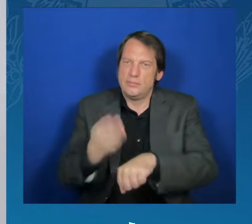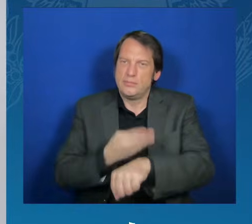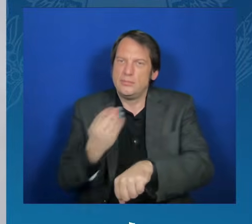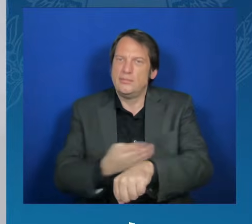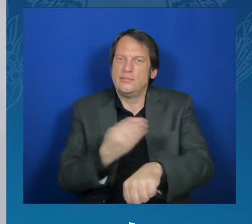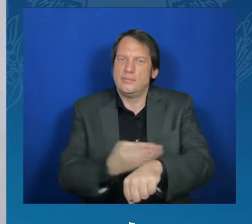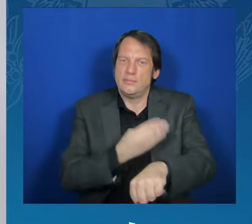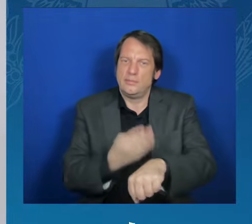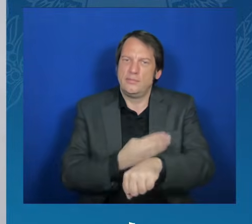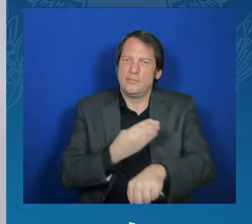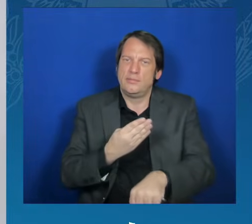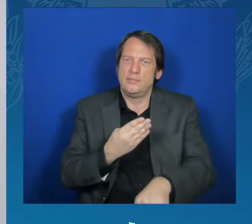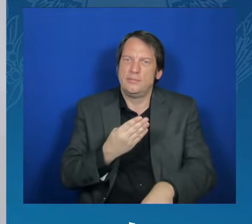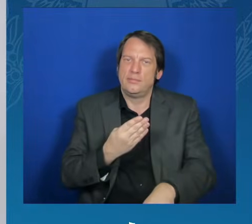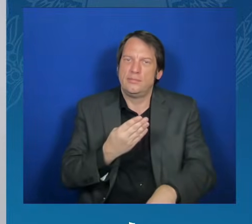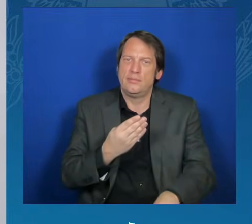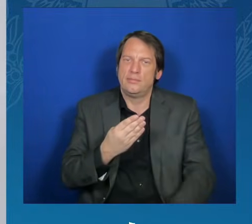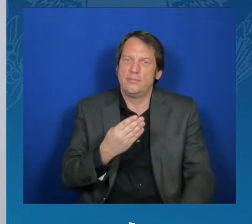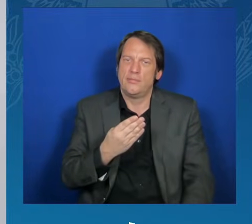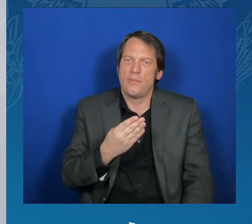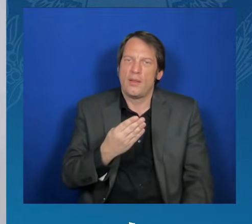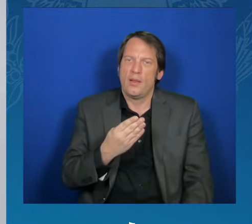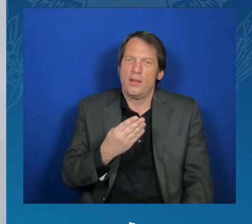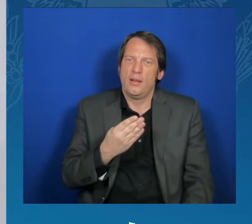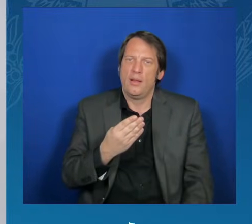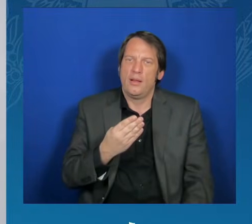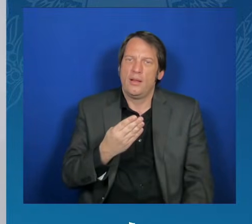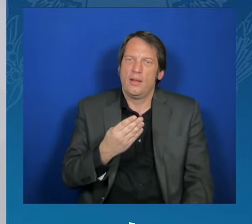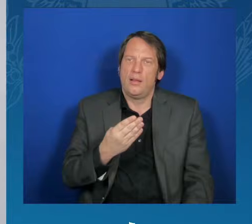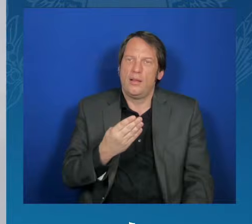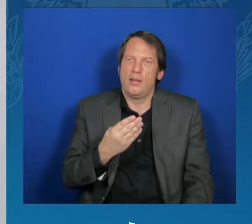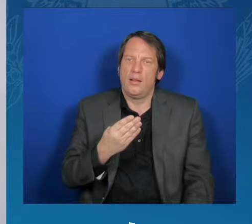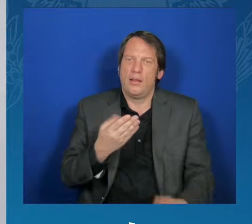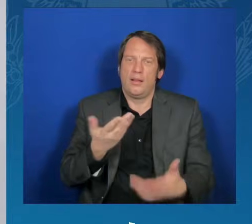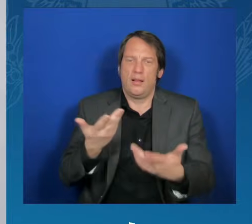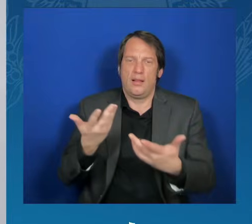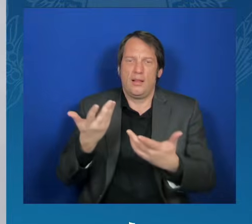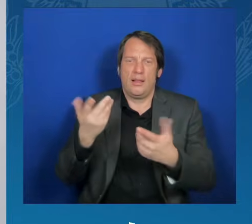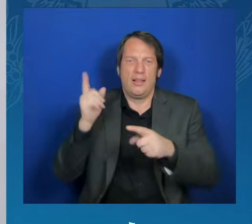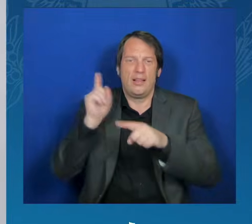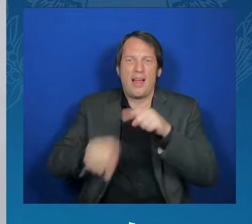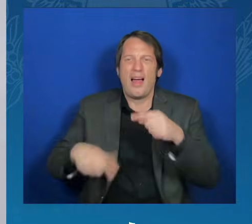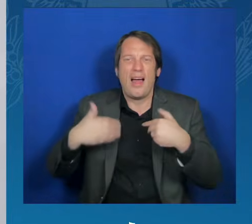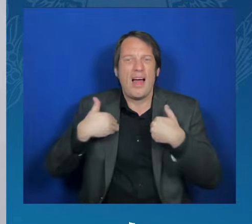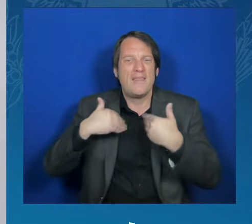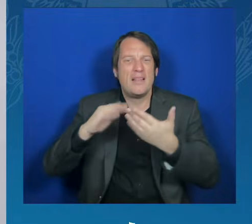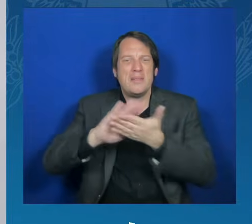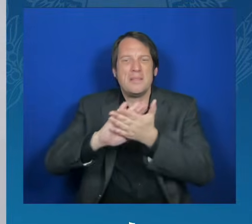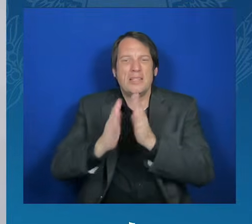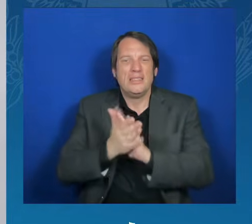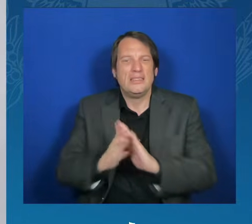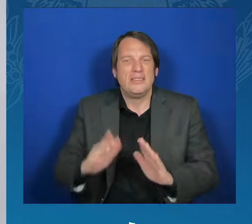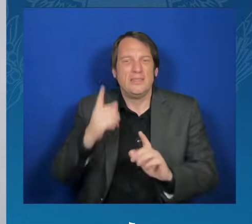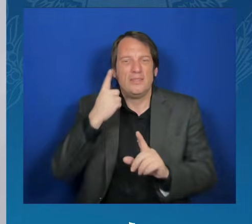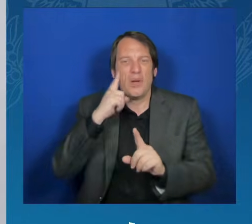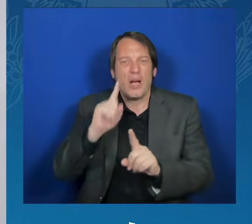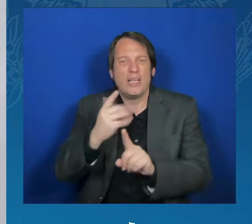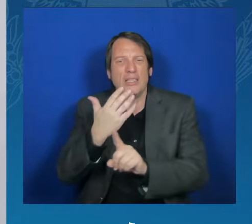peace and security for that region -- for the people of Israel or the Palestinians and the people of Gaza -- without a two-state solution.